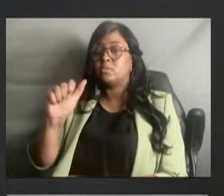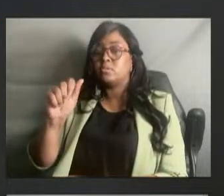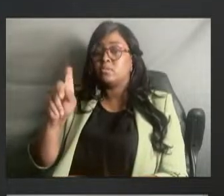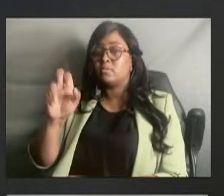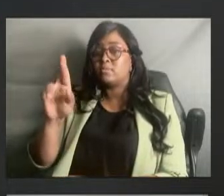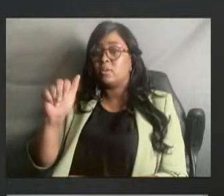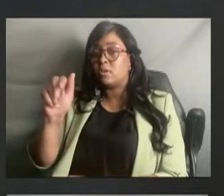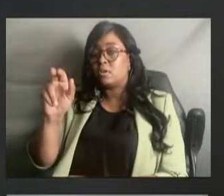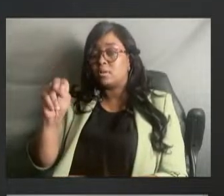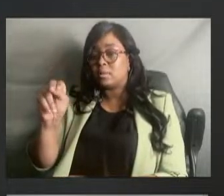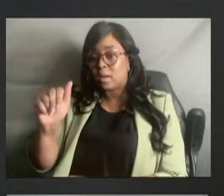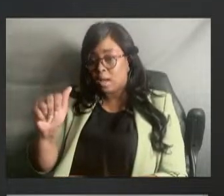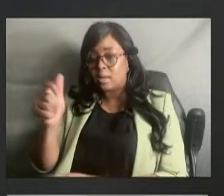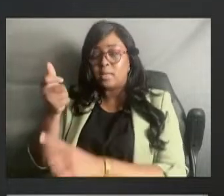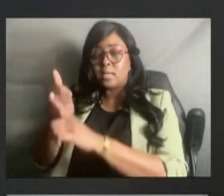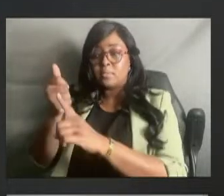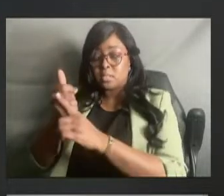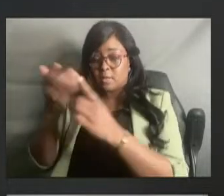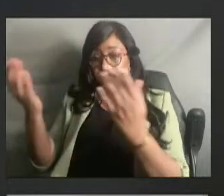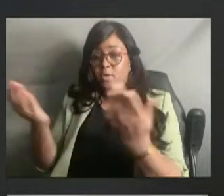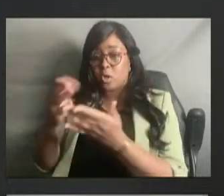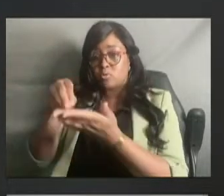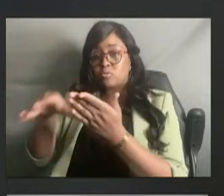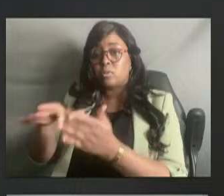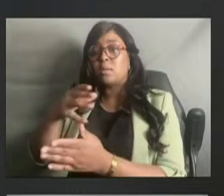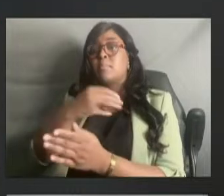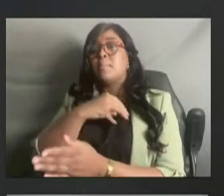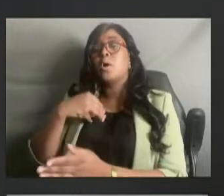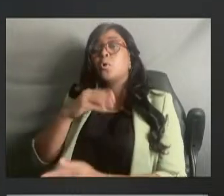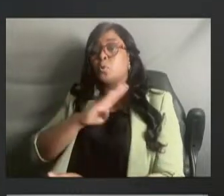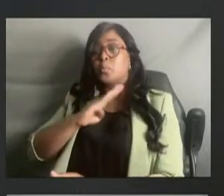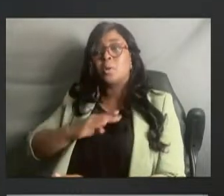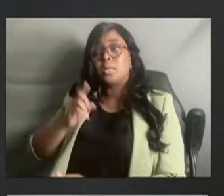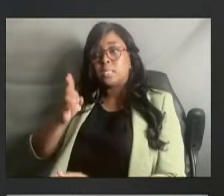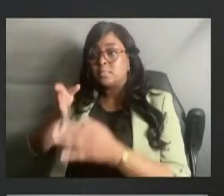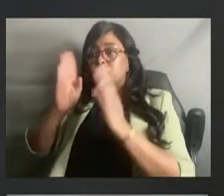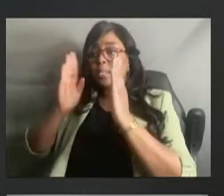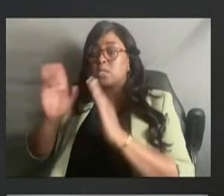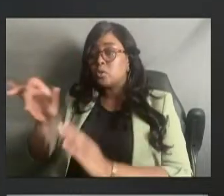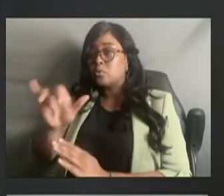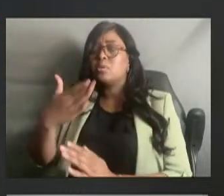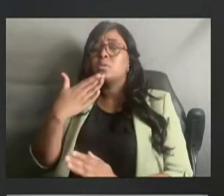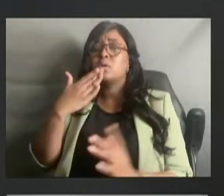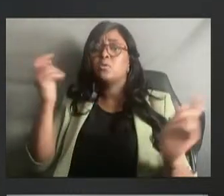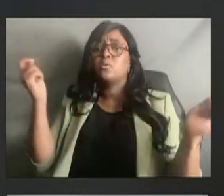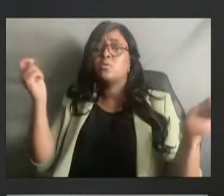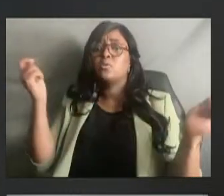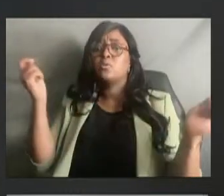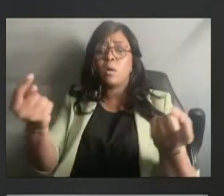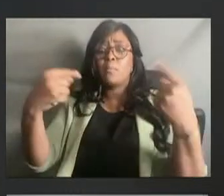presentation, and that's Pernille Suvarna, our student member of the board. So he is also listening as well. So thank